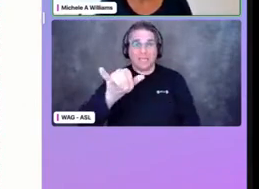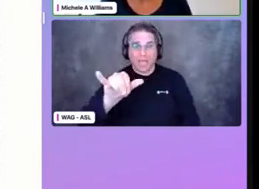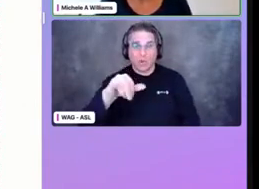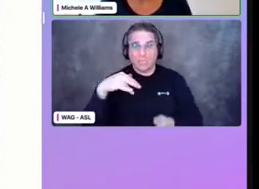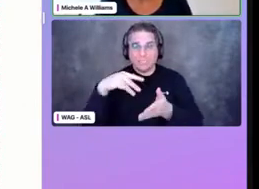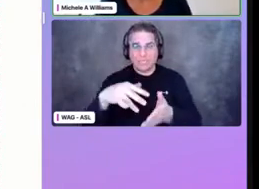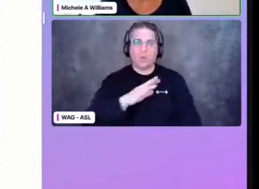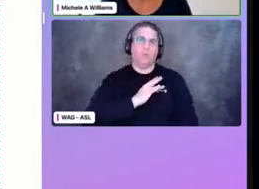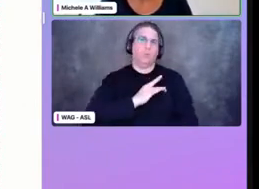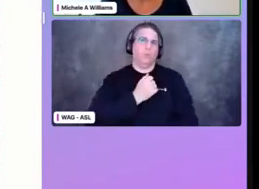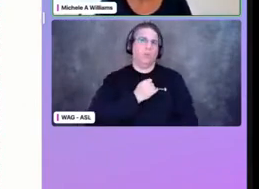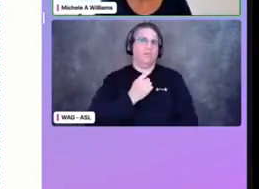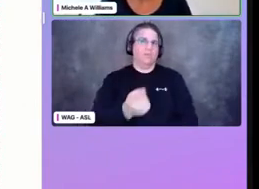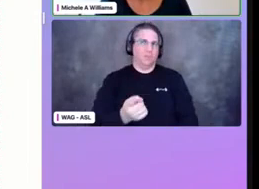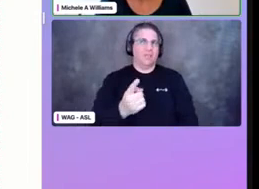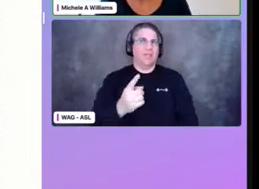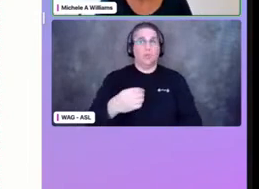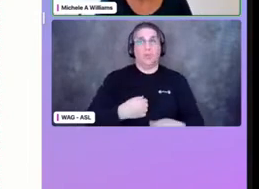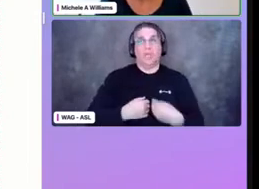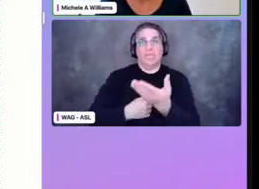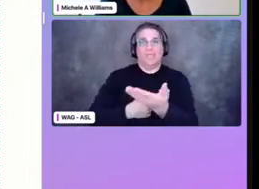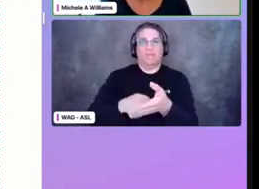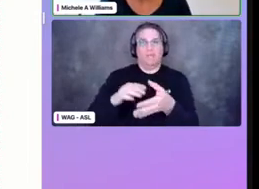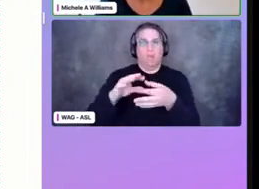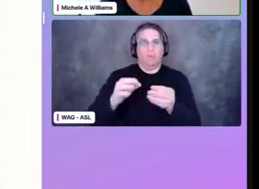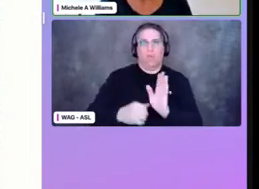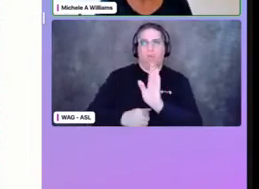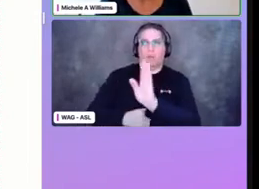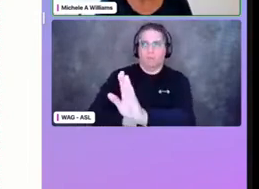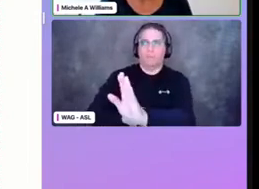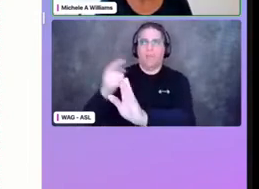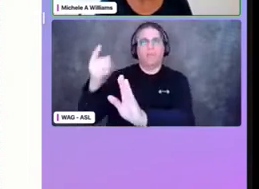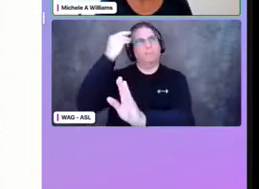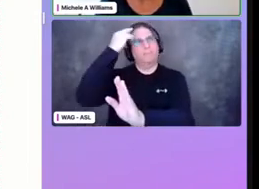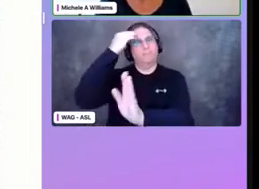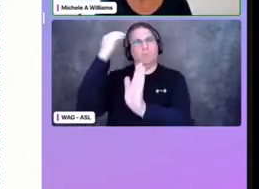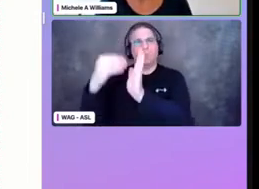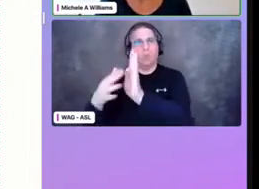they include contextual there's one inquiry, that I love called a diary study where you get people to